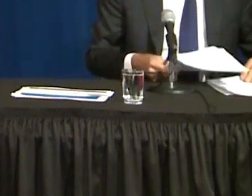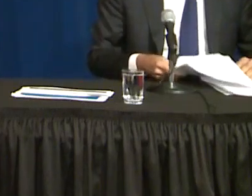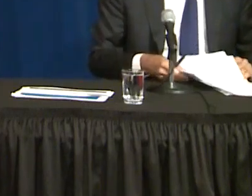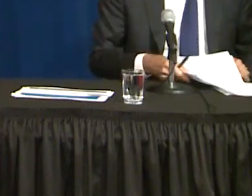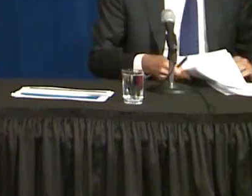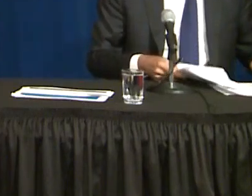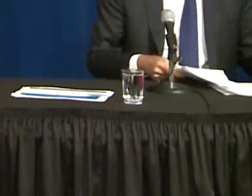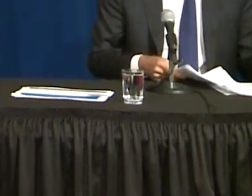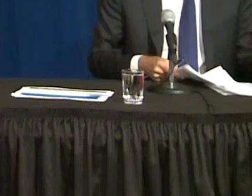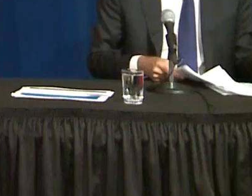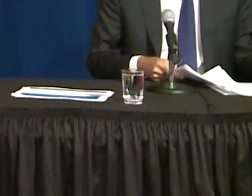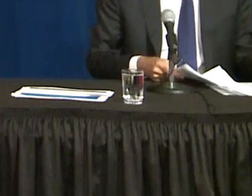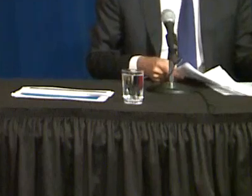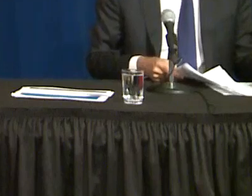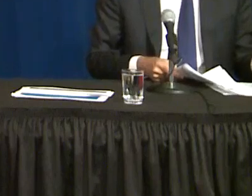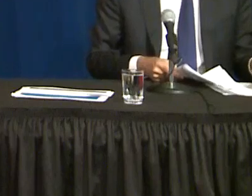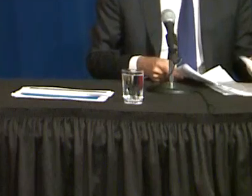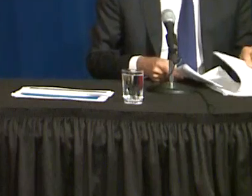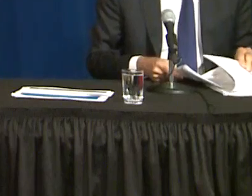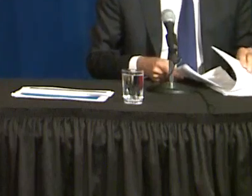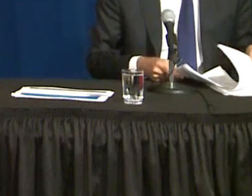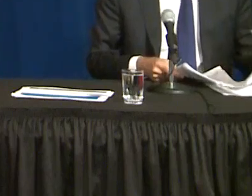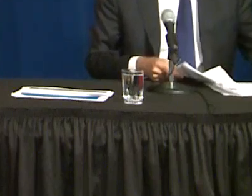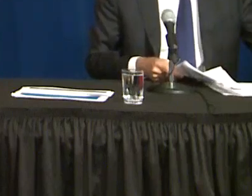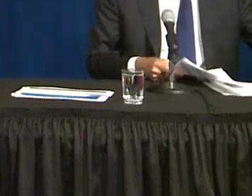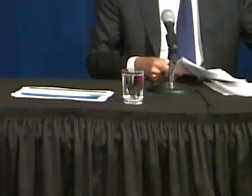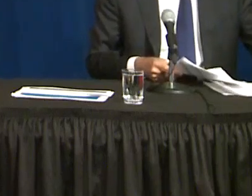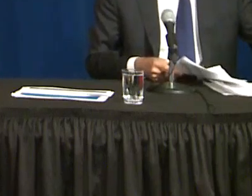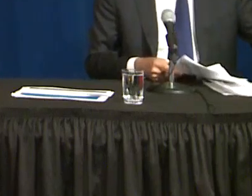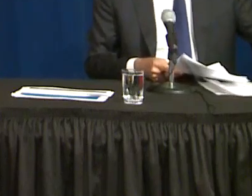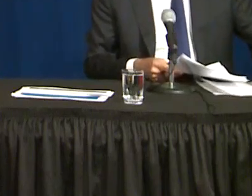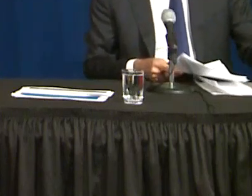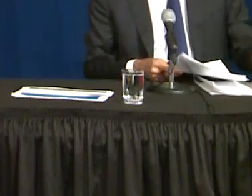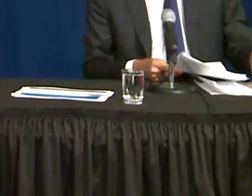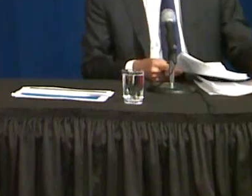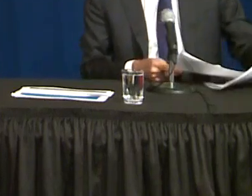and then we will move through two questions. I will introduce everyone